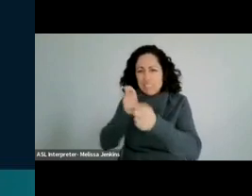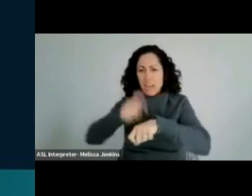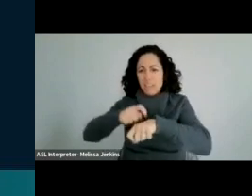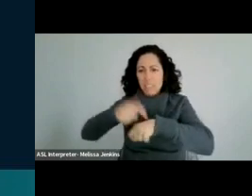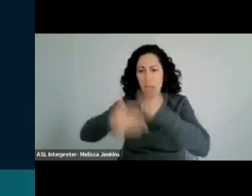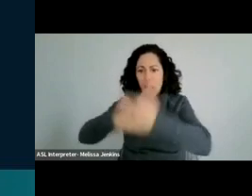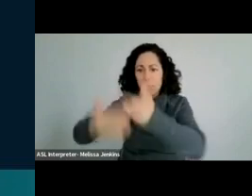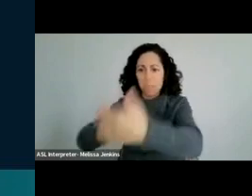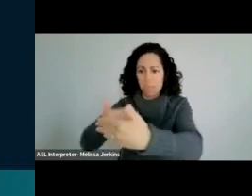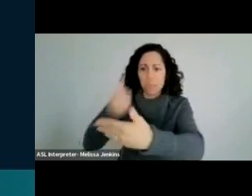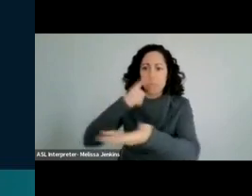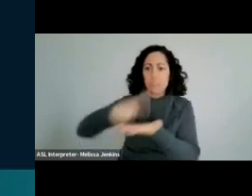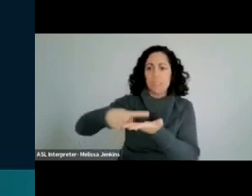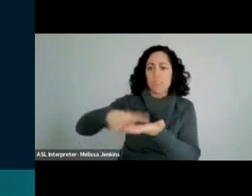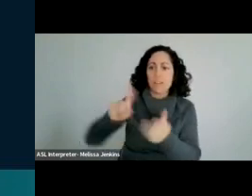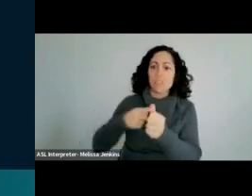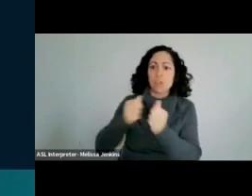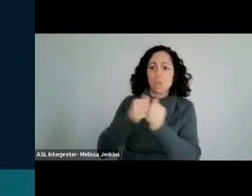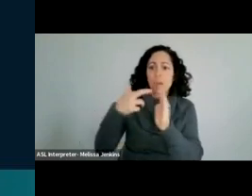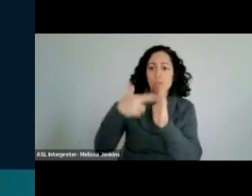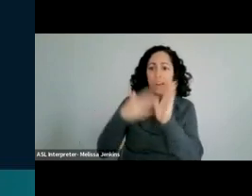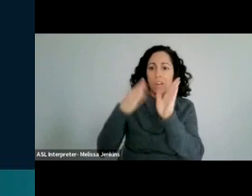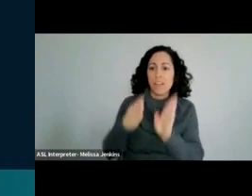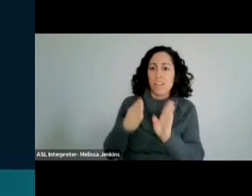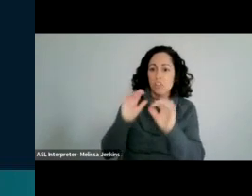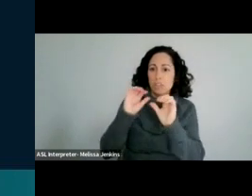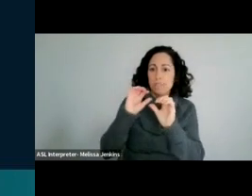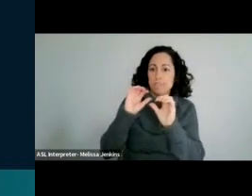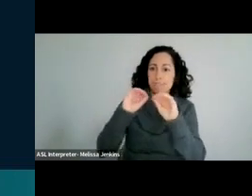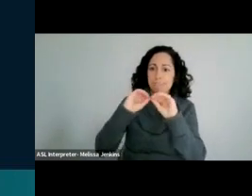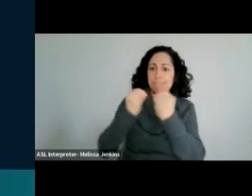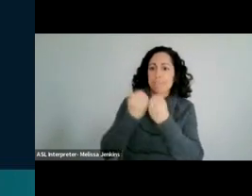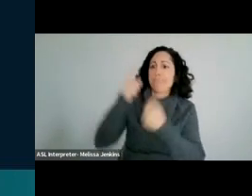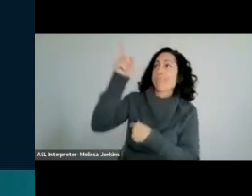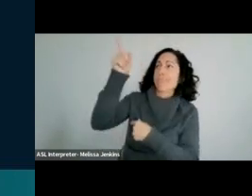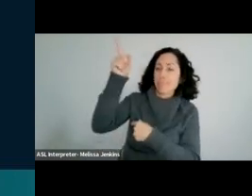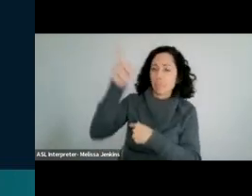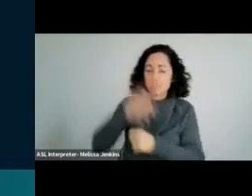So now something exciting,